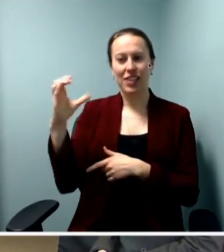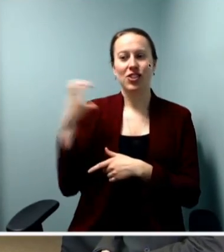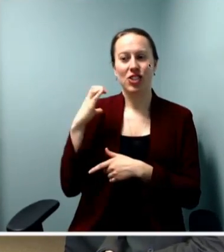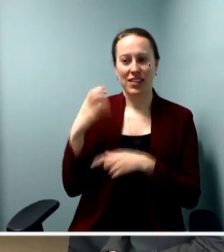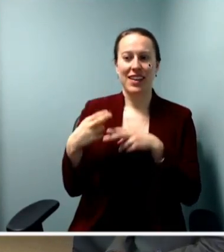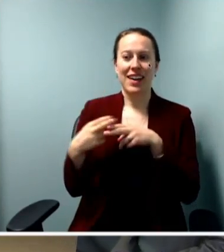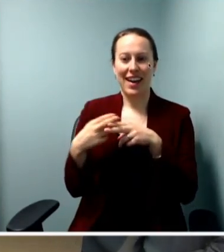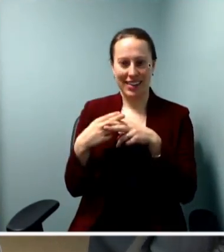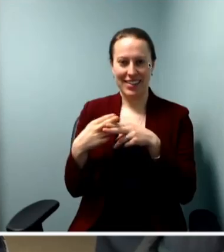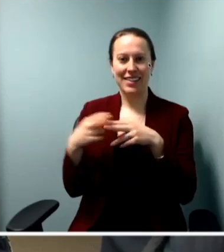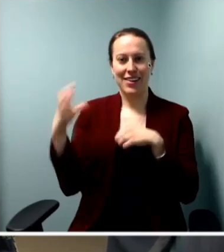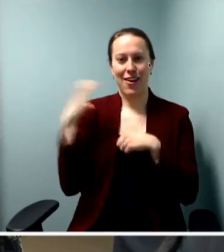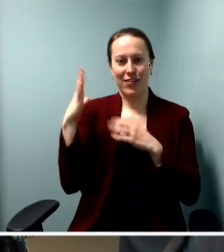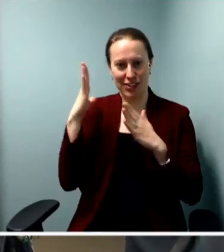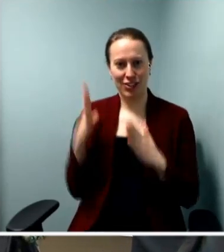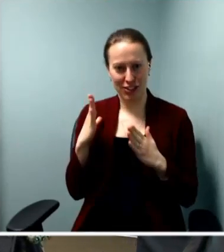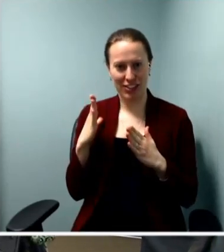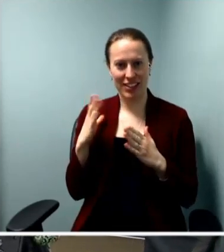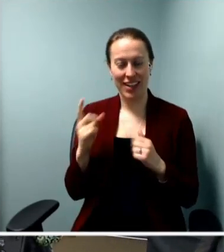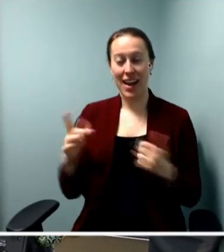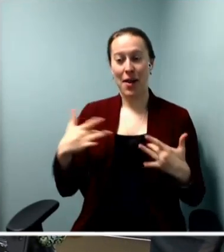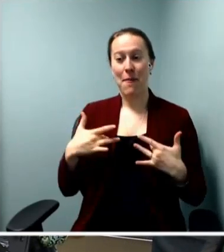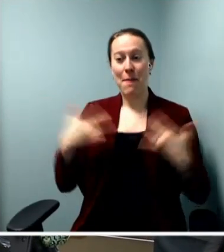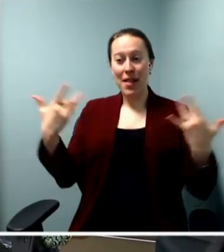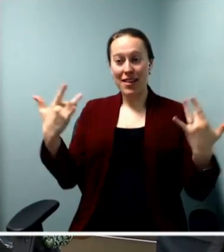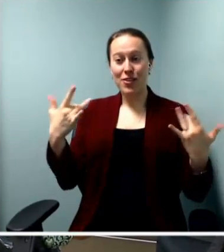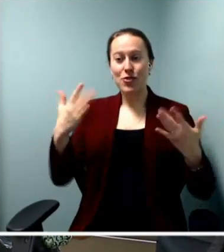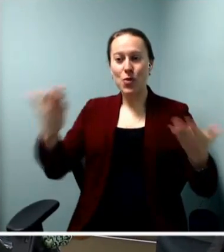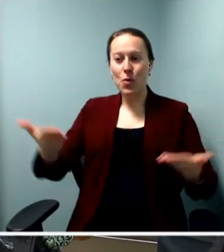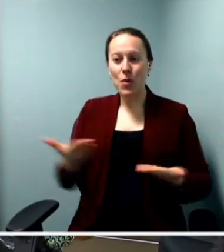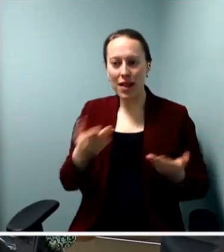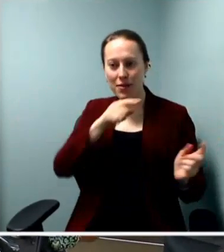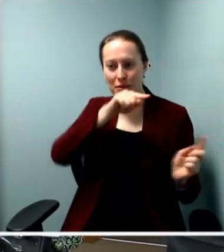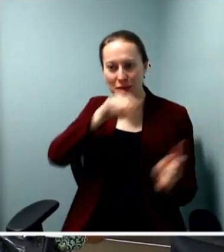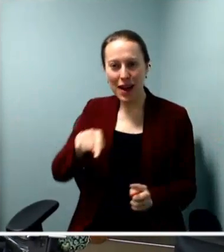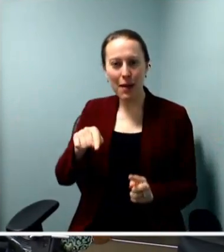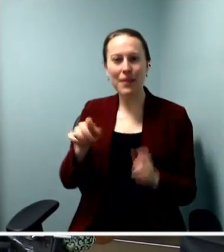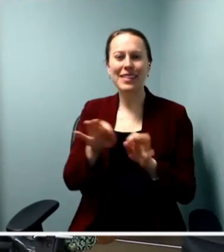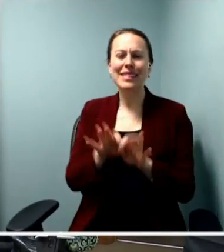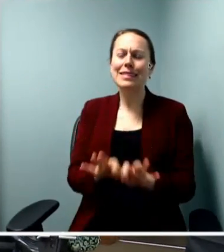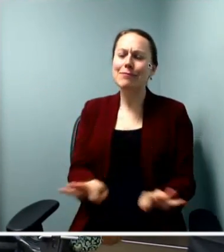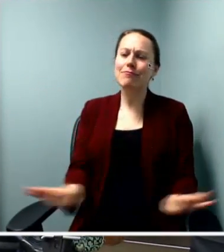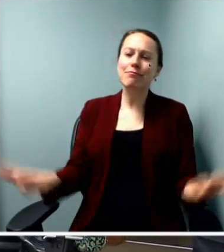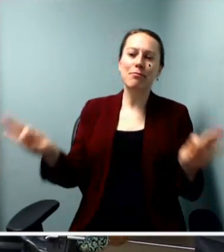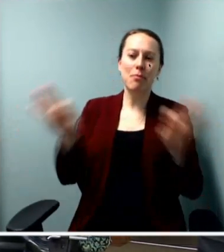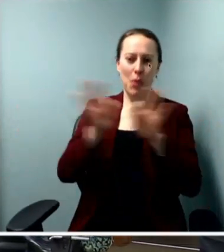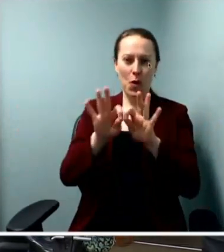And it's really my great pleasure to welcome you to this very important symposium that's cosponsored